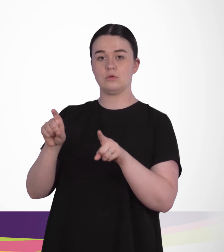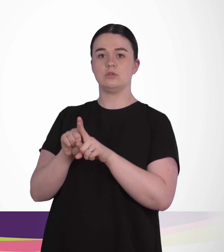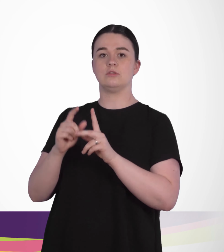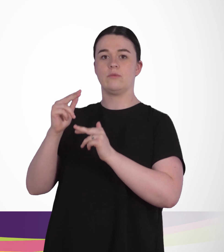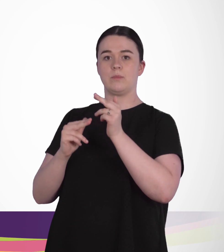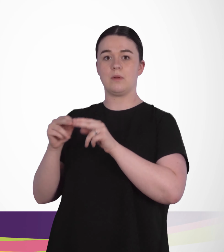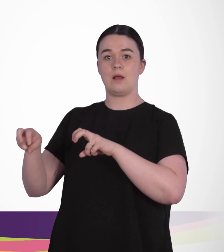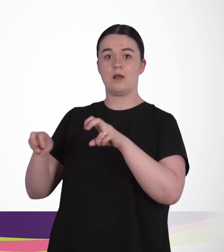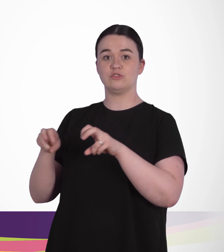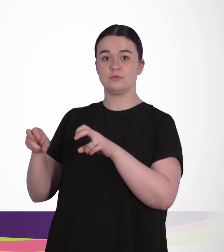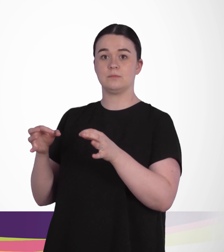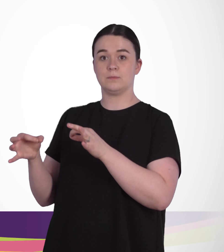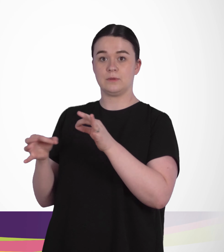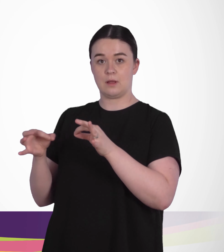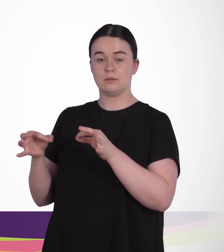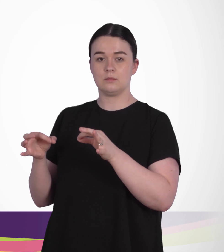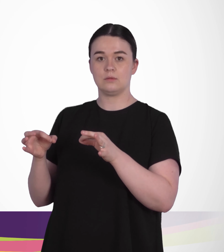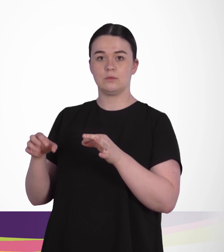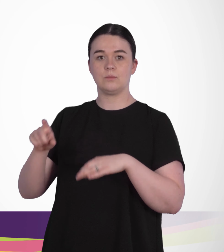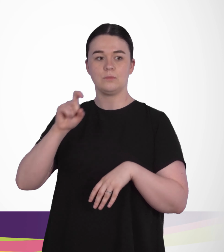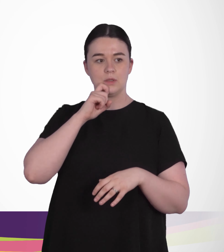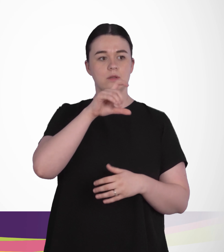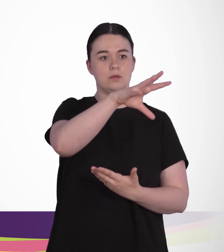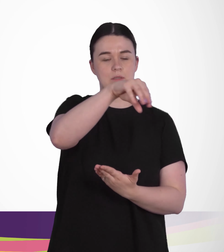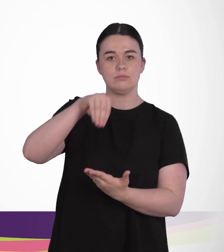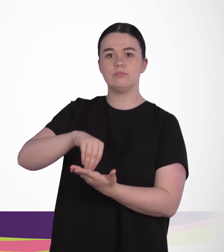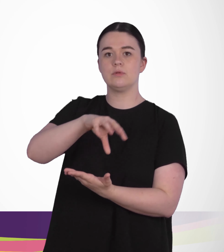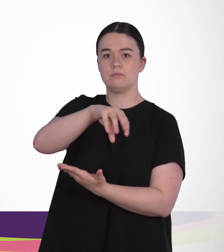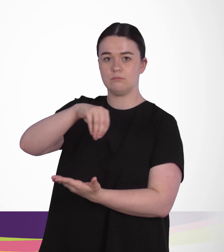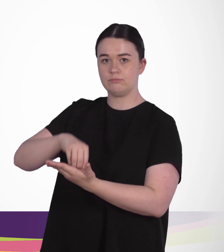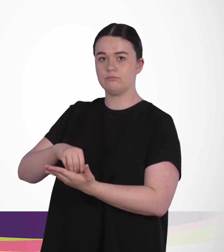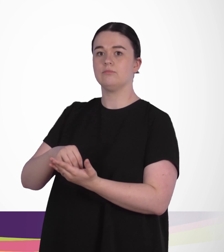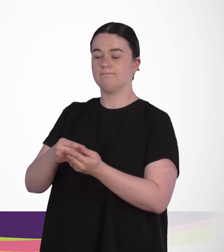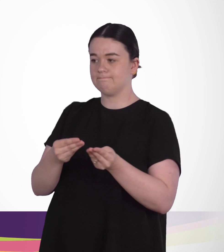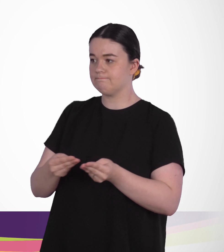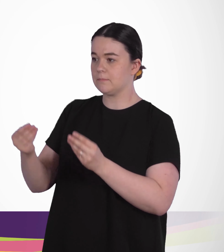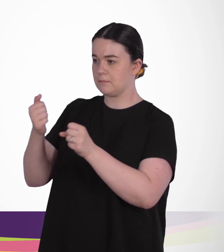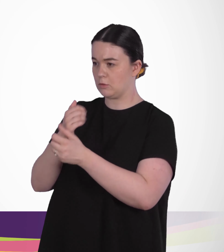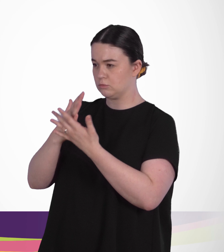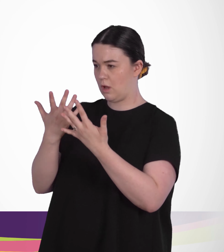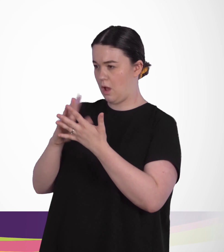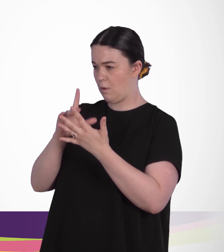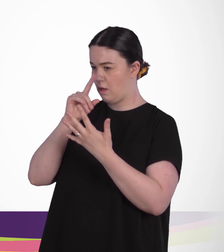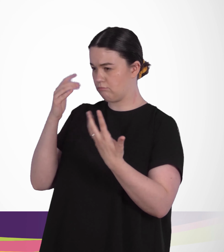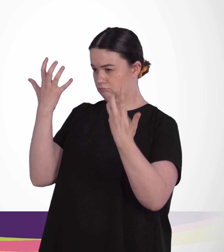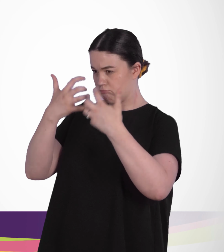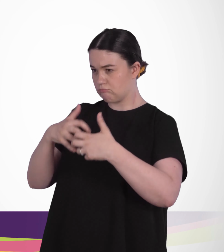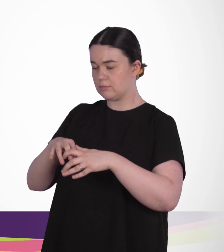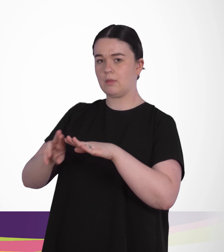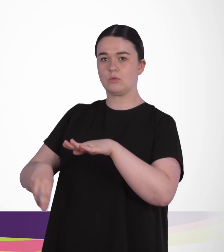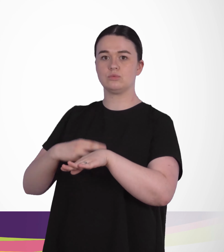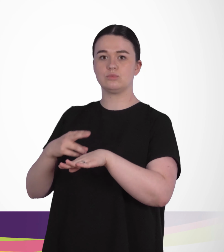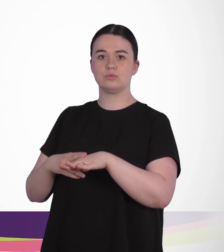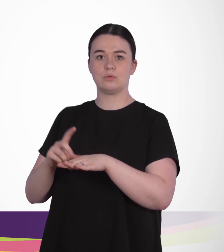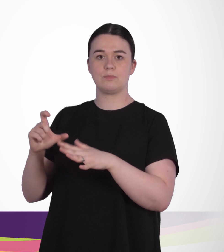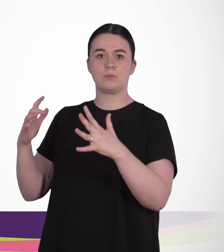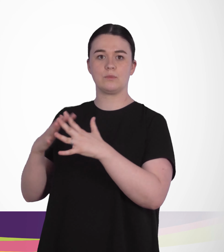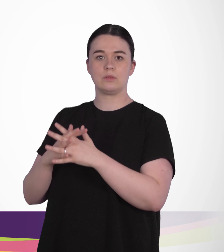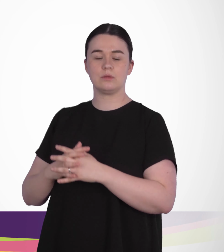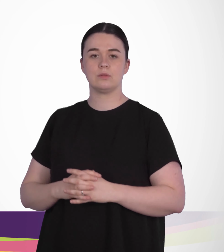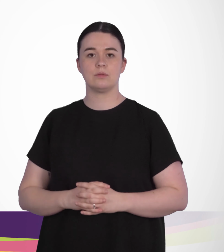and will inform the development of its Action Plans, as well as work across the Commonwealth.